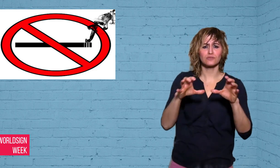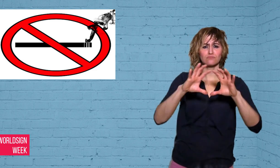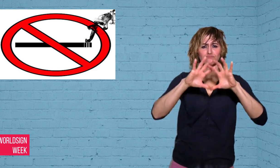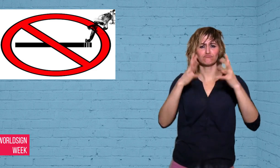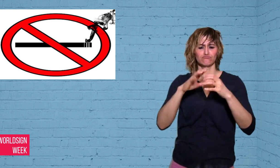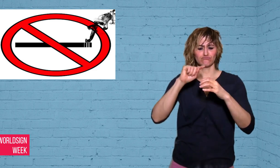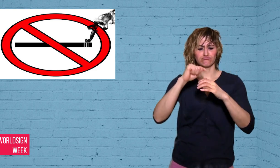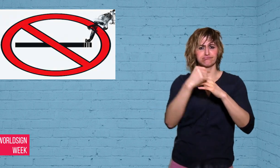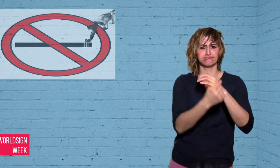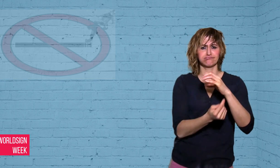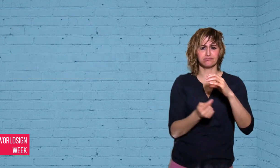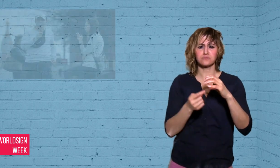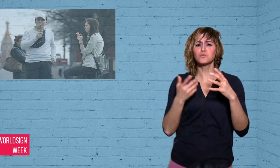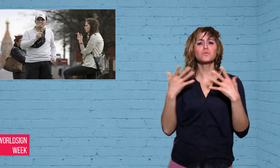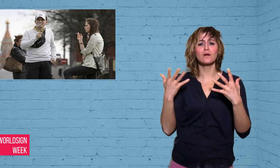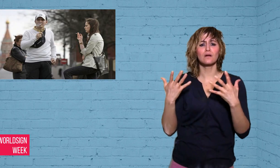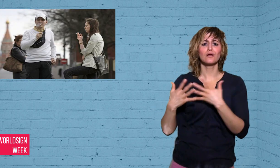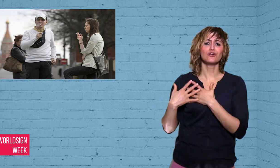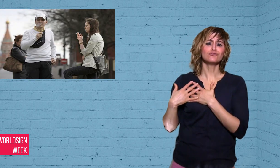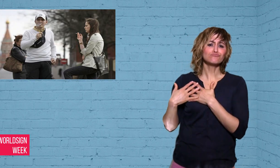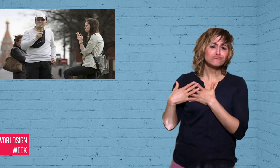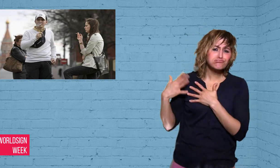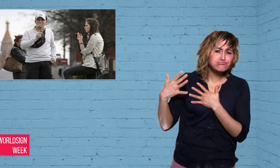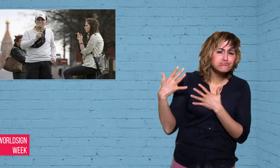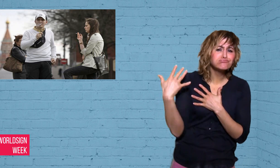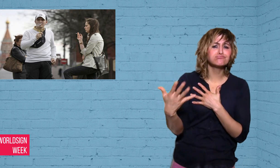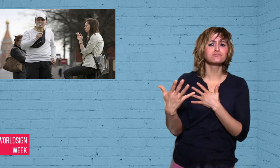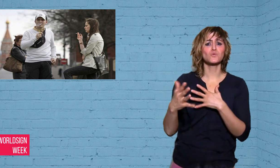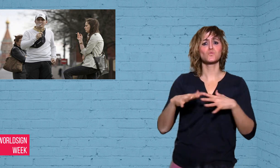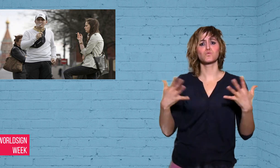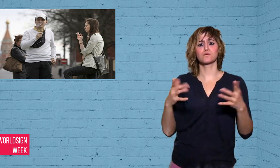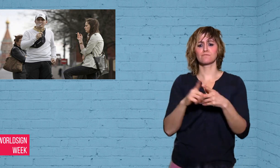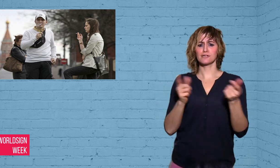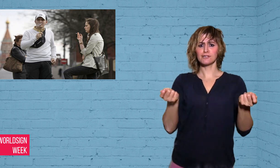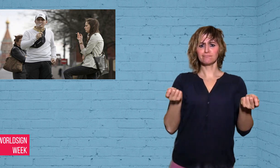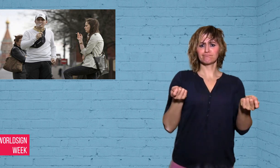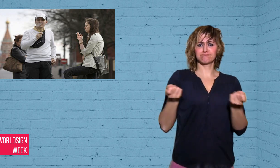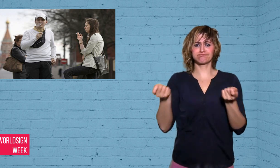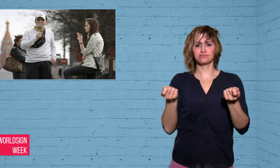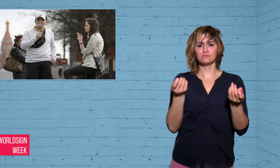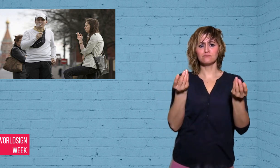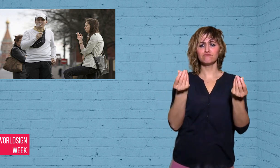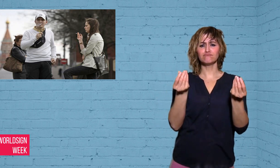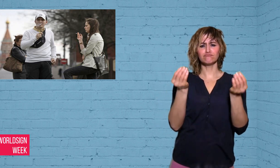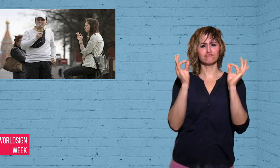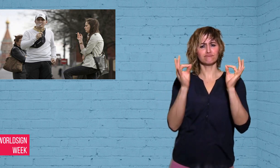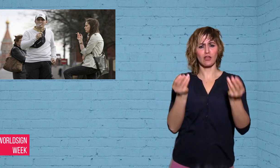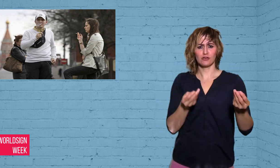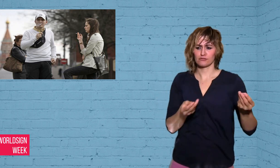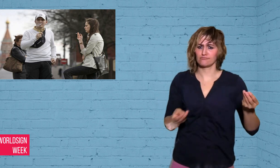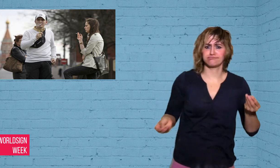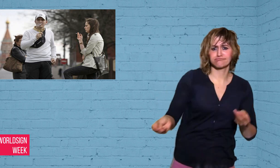less smoking but smoking cigarettes